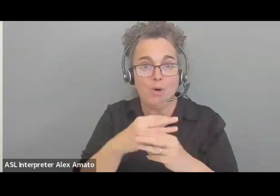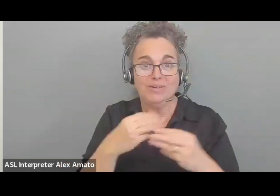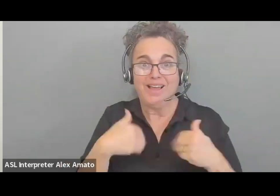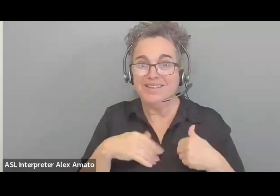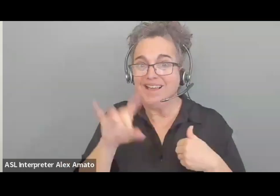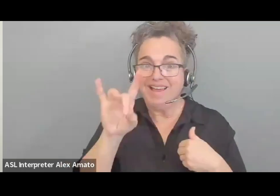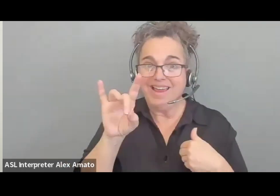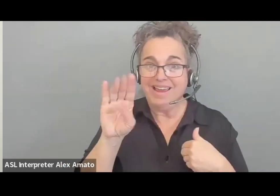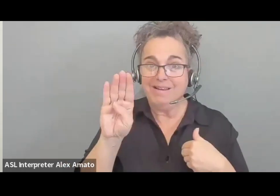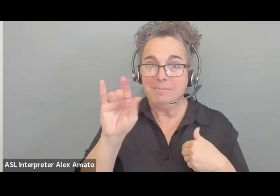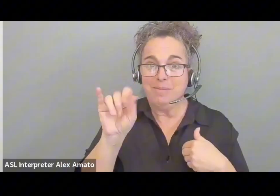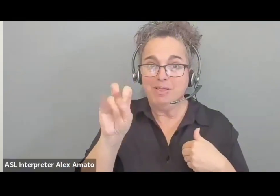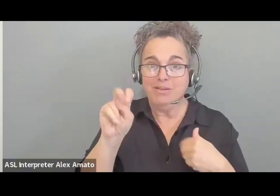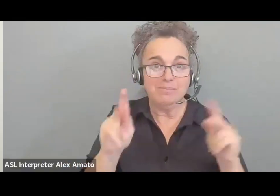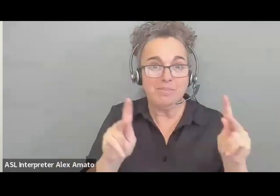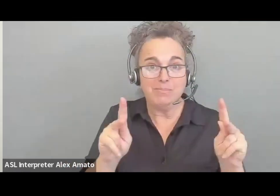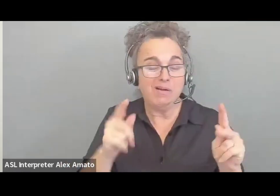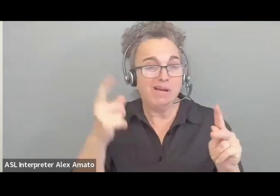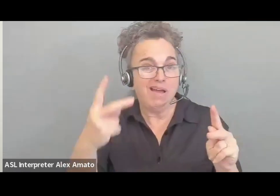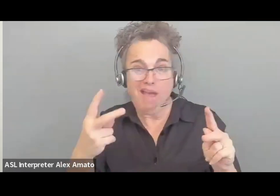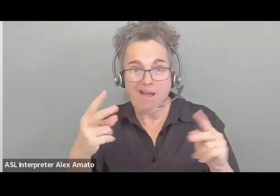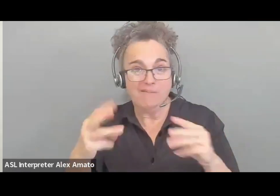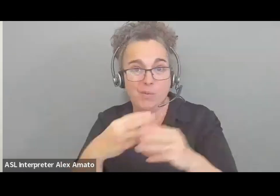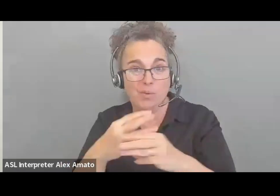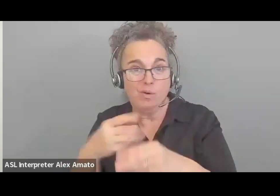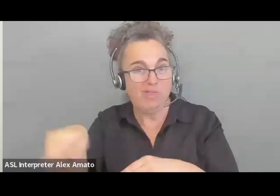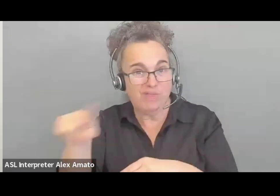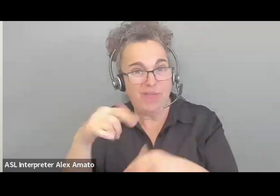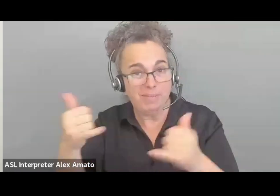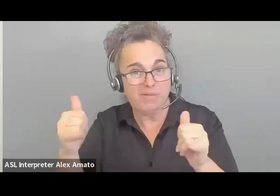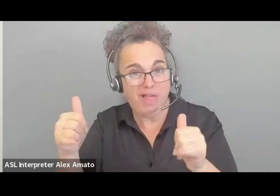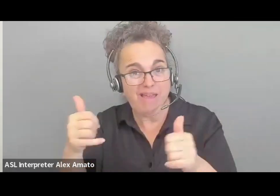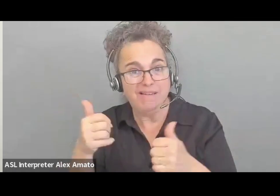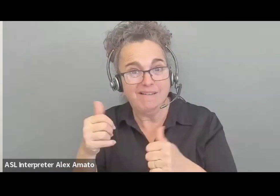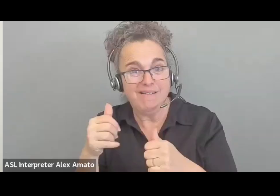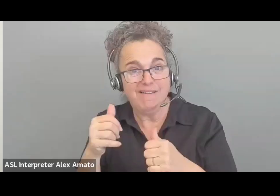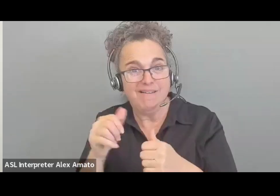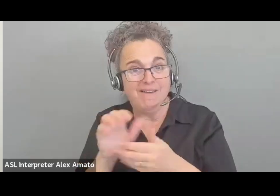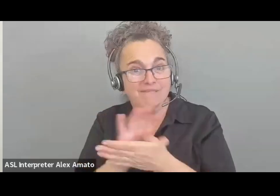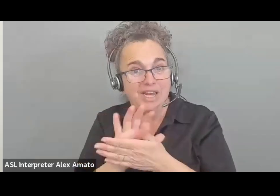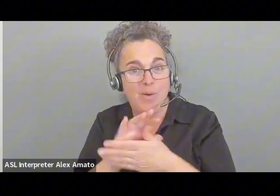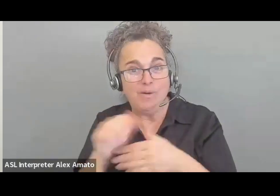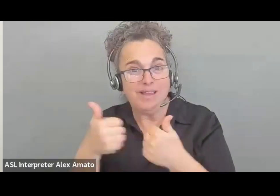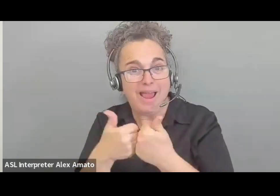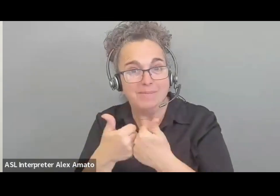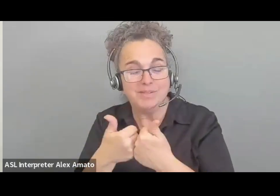let's say half of the world plays video games, and a quarter of those people that have some kind